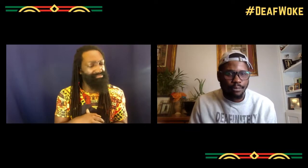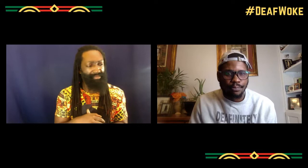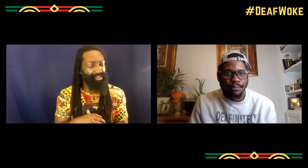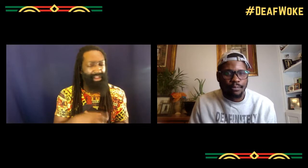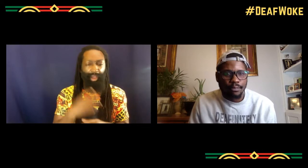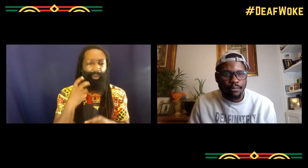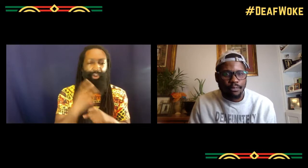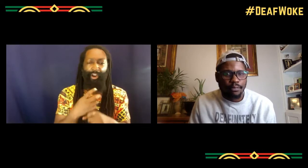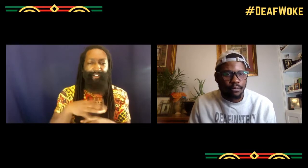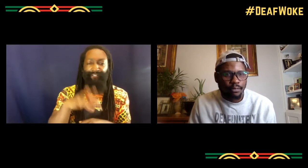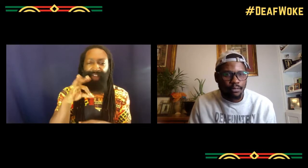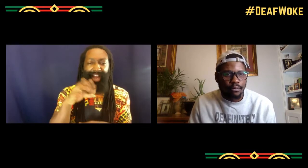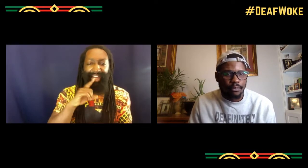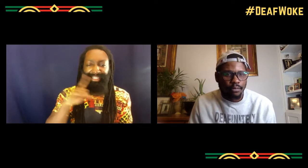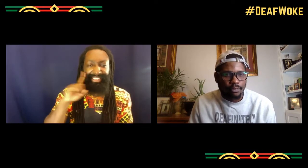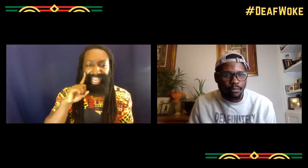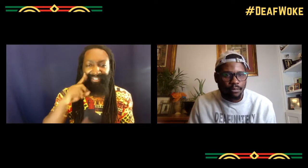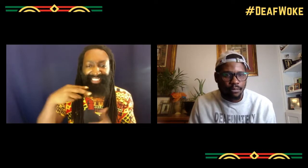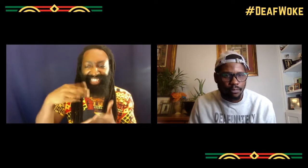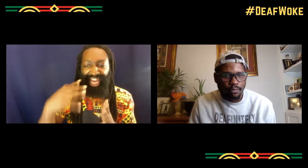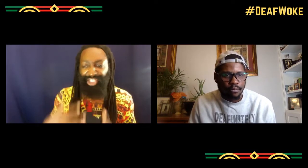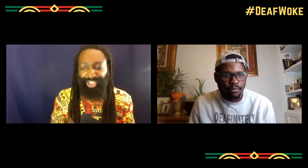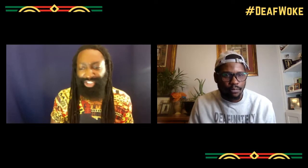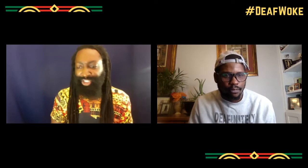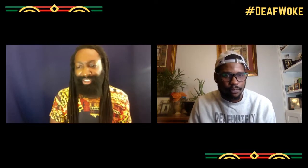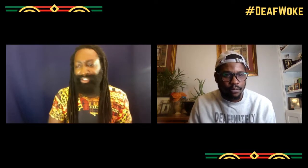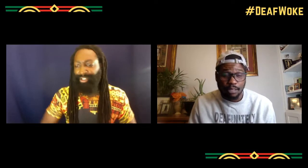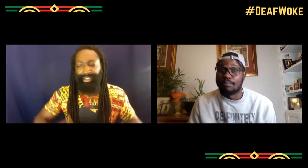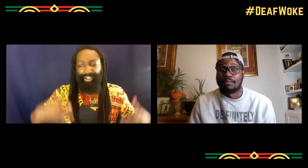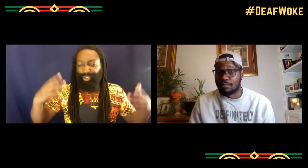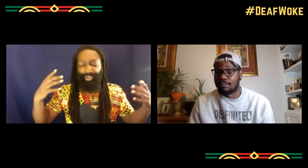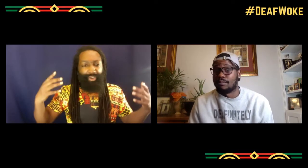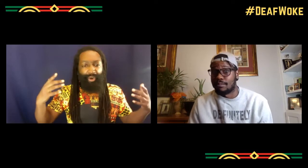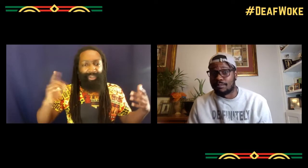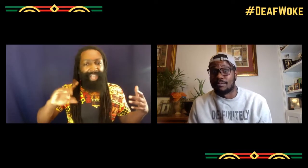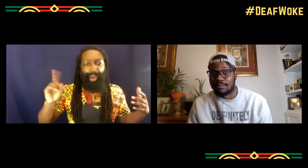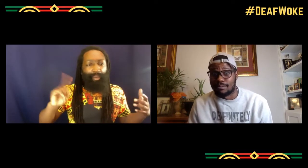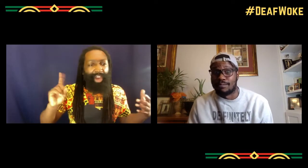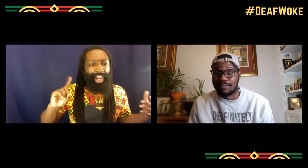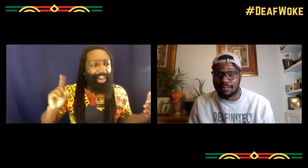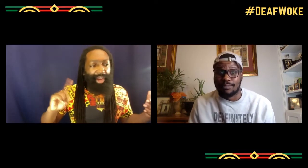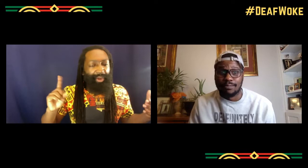So, it's interesting hearing about your journey. And you know, when I was on my journey,